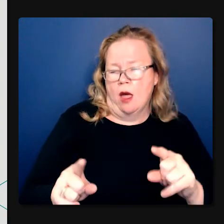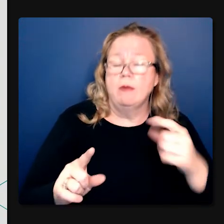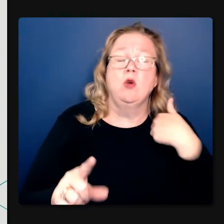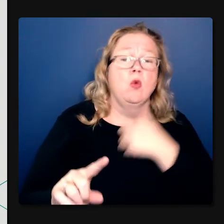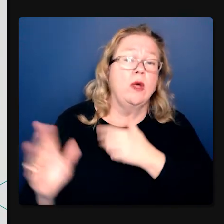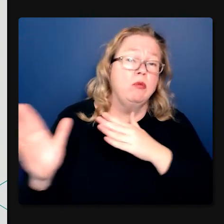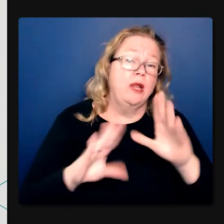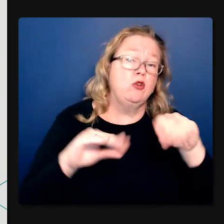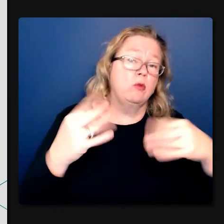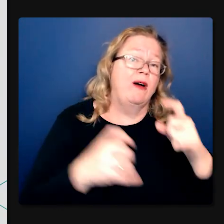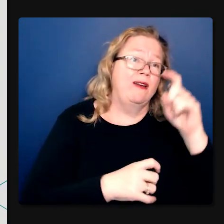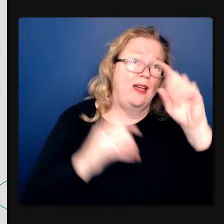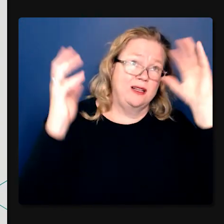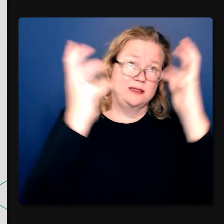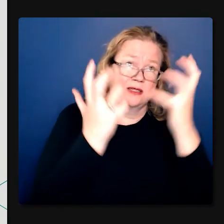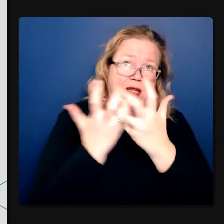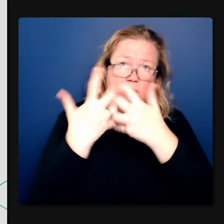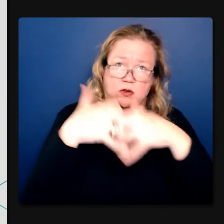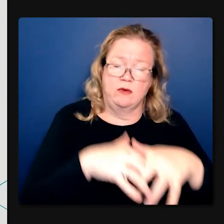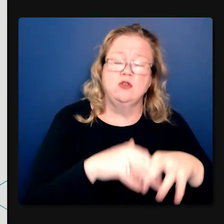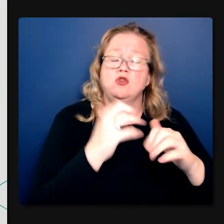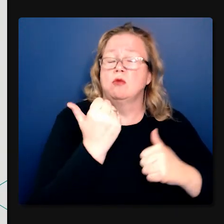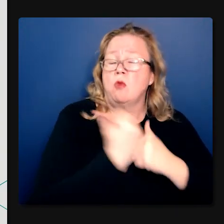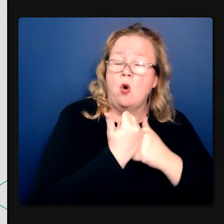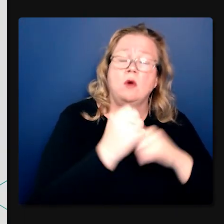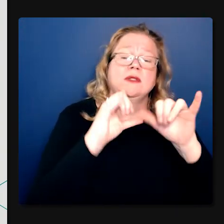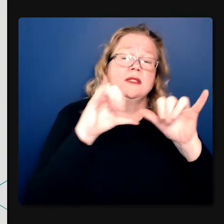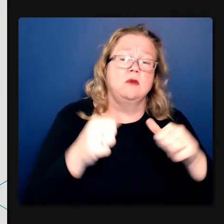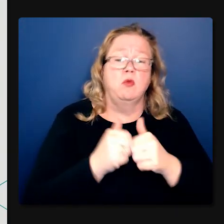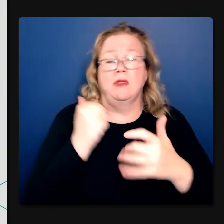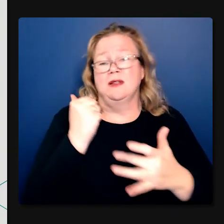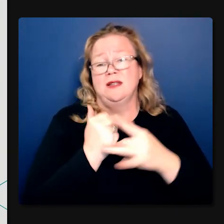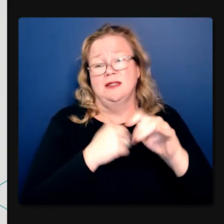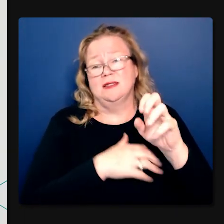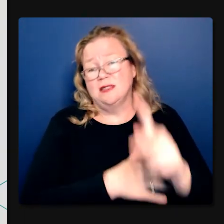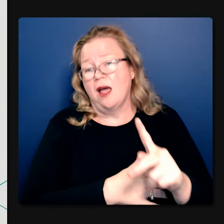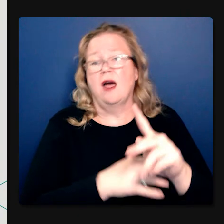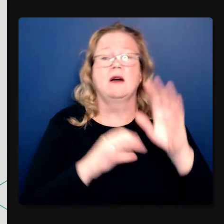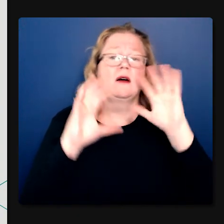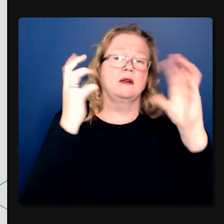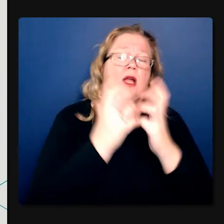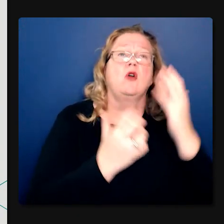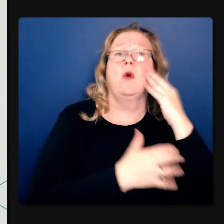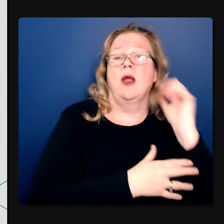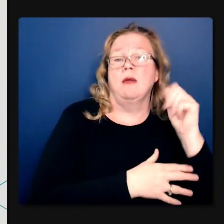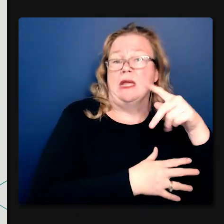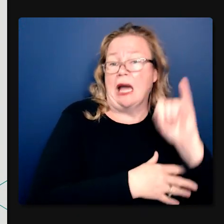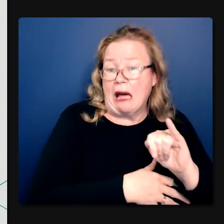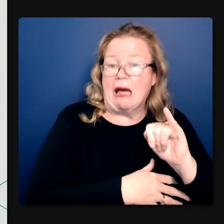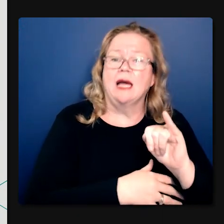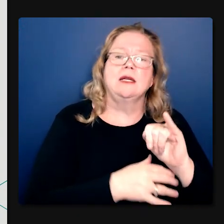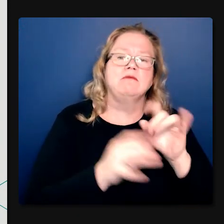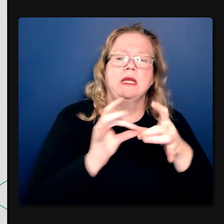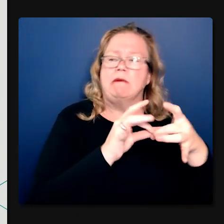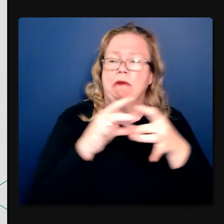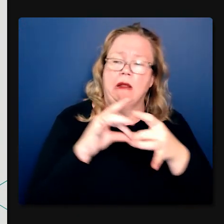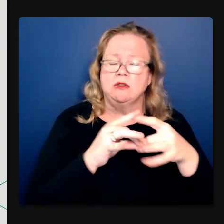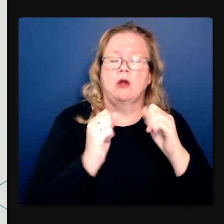We plan to provide xCloud integration support, assistance with their tech stack, cloudware APIs, be a liaison